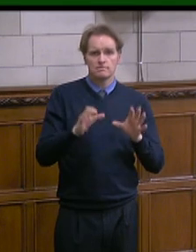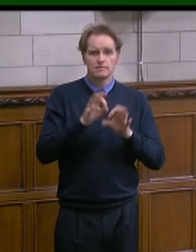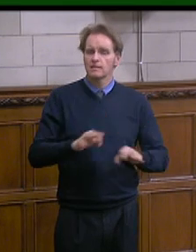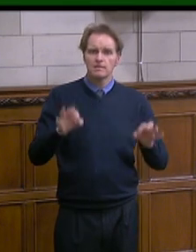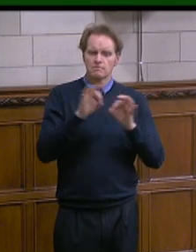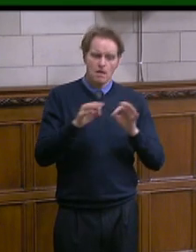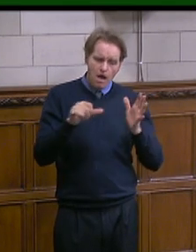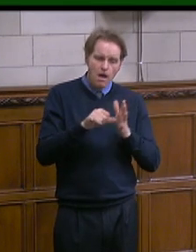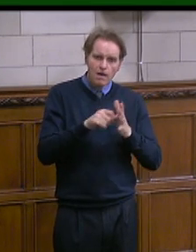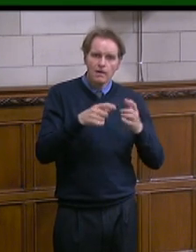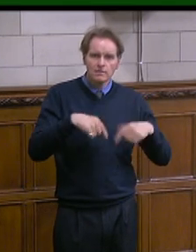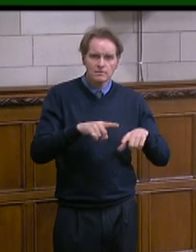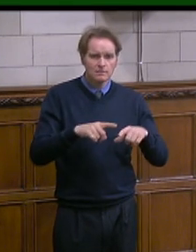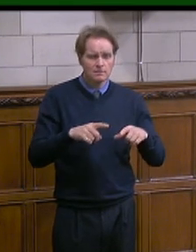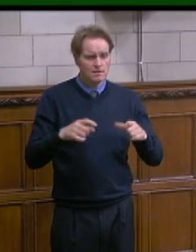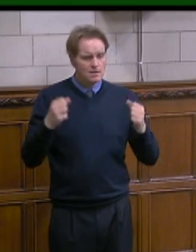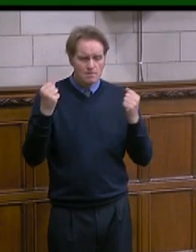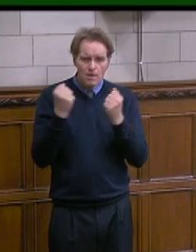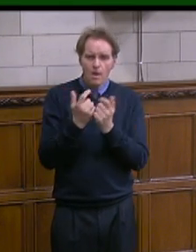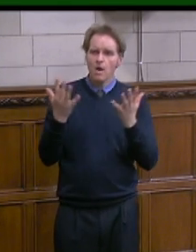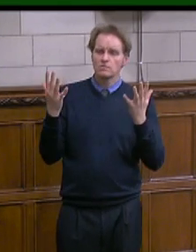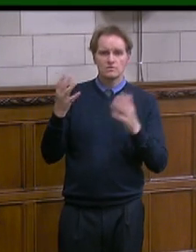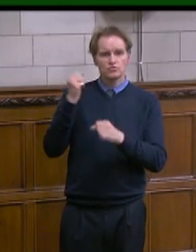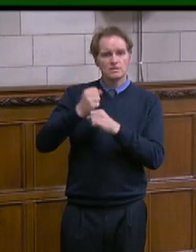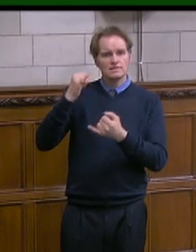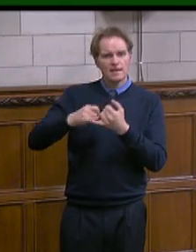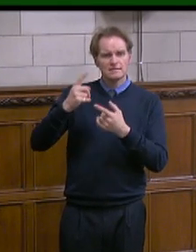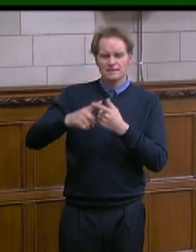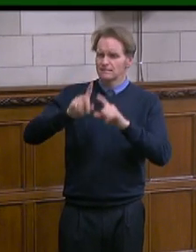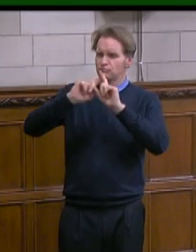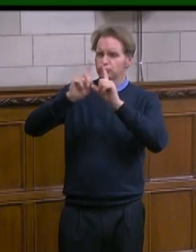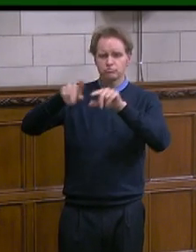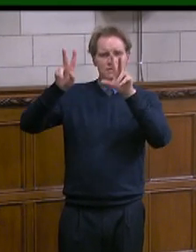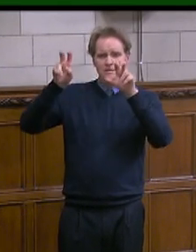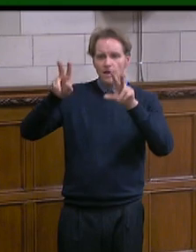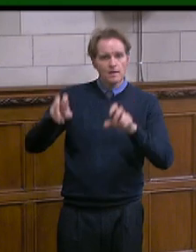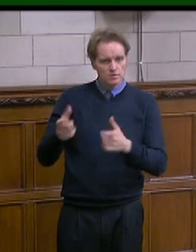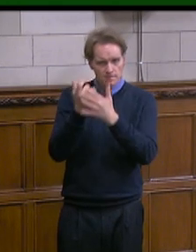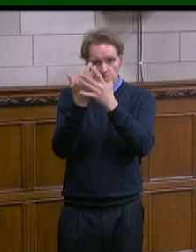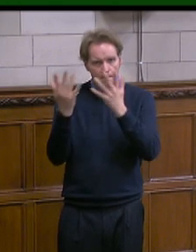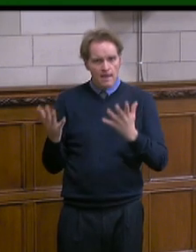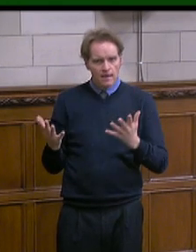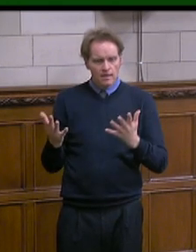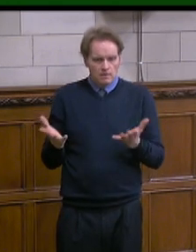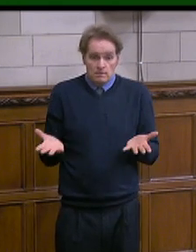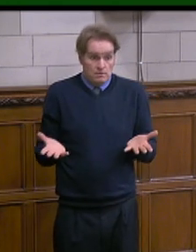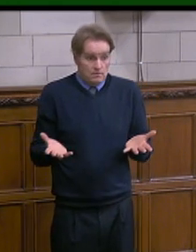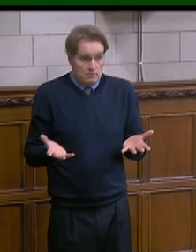Loads of GCSEs are available in so many subjects, and we do not even ask for British Sign Language